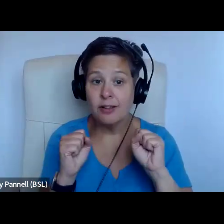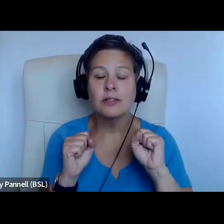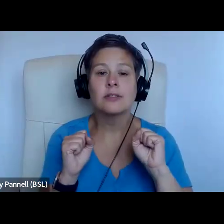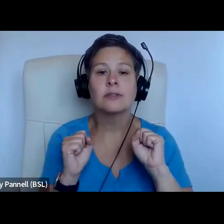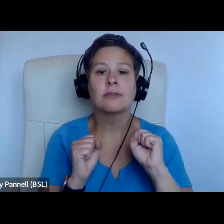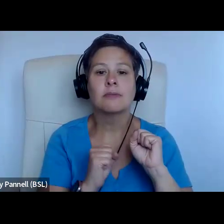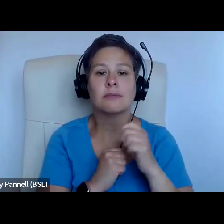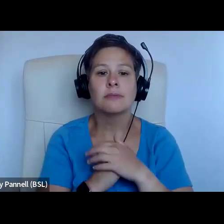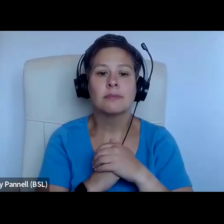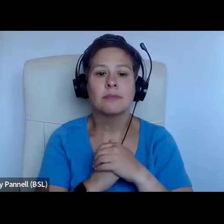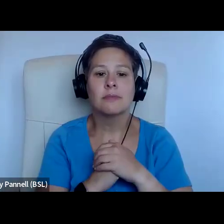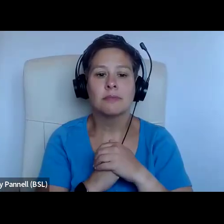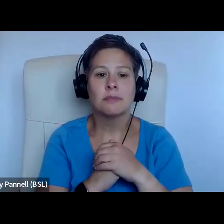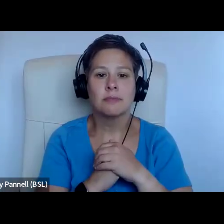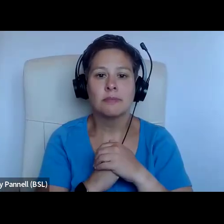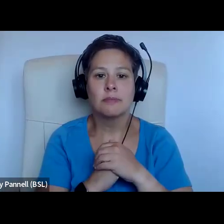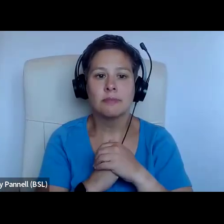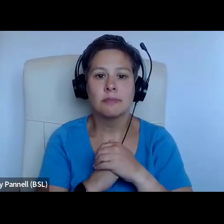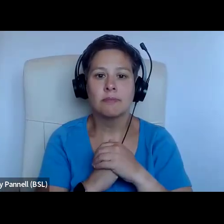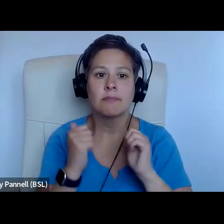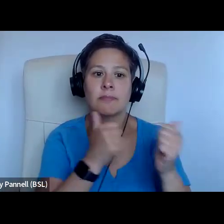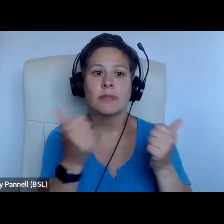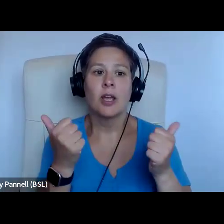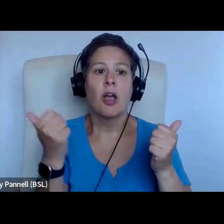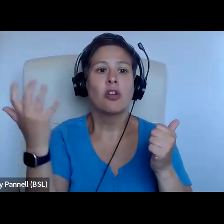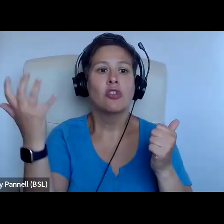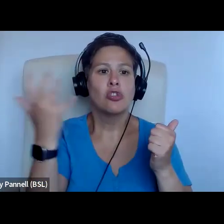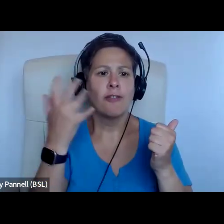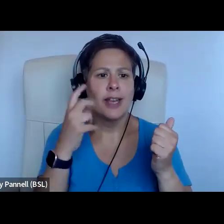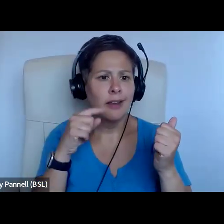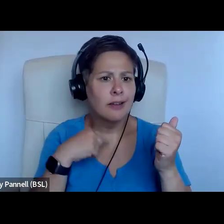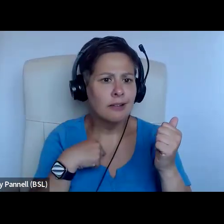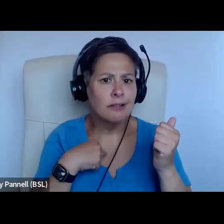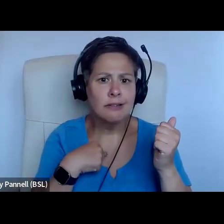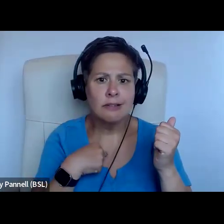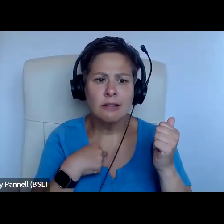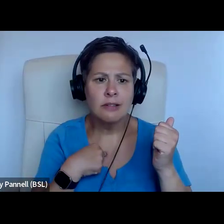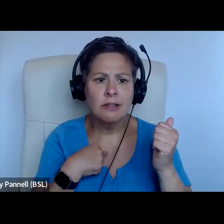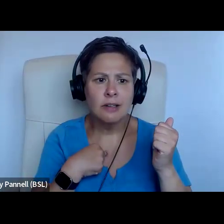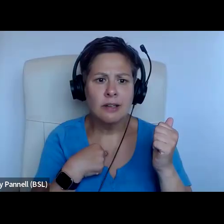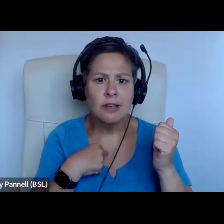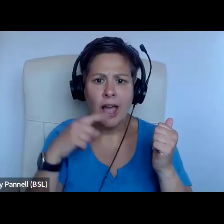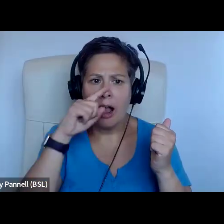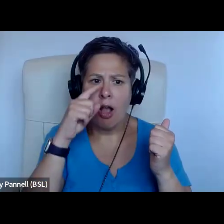Oh, okay, got a message to start my video at last. Thank you. Amelia: Okay, perfect. Thank you. Miyanda: Disaster avoided.